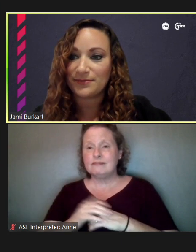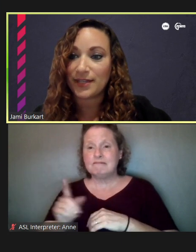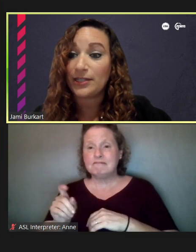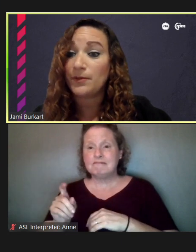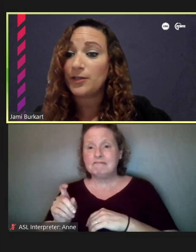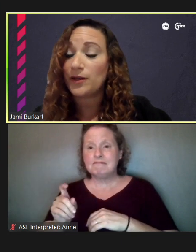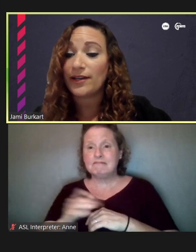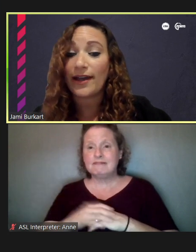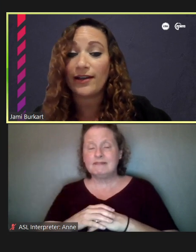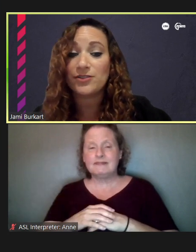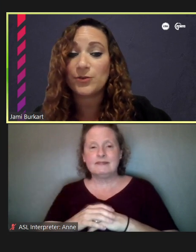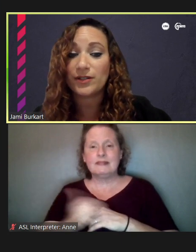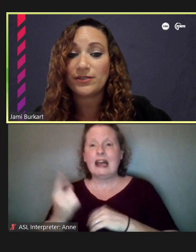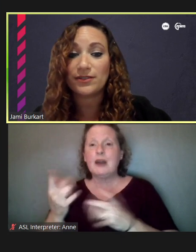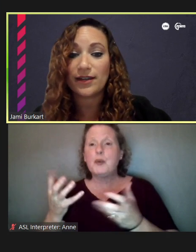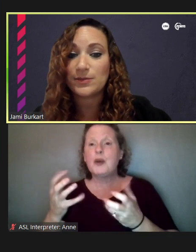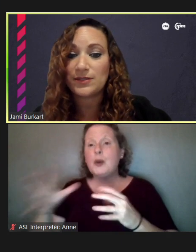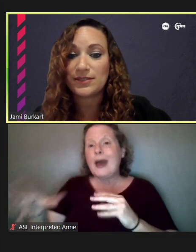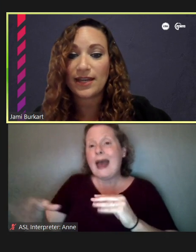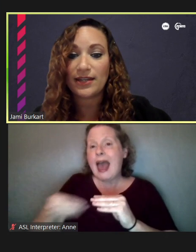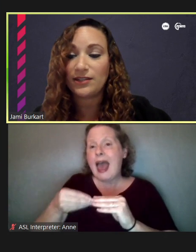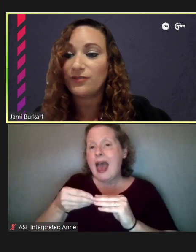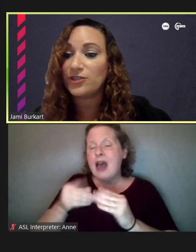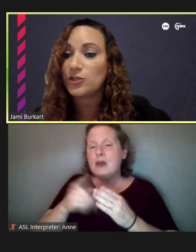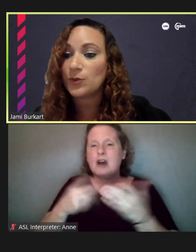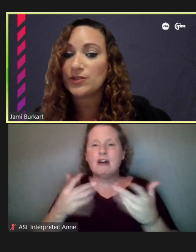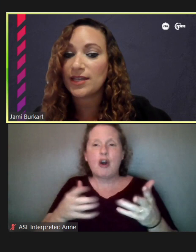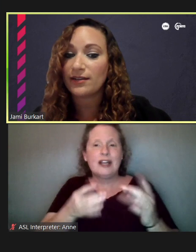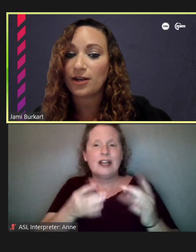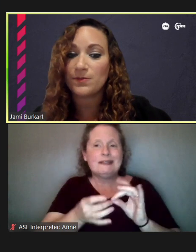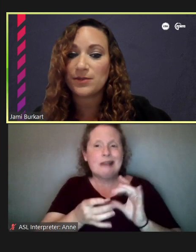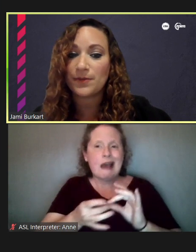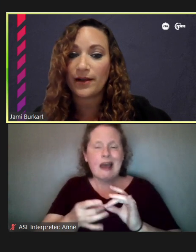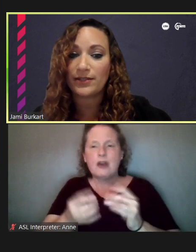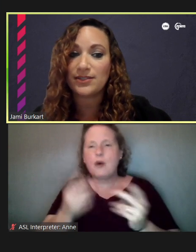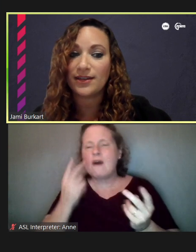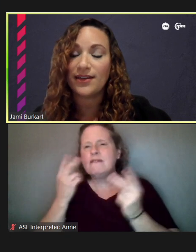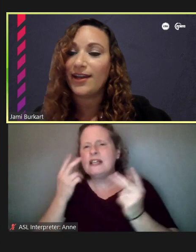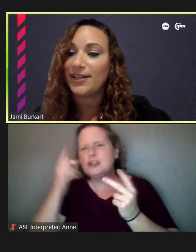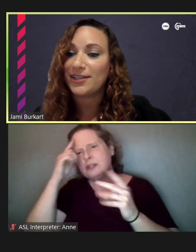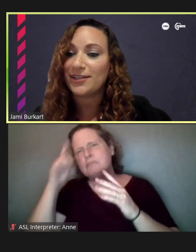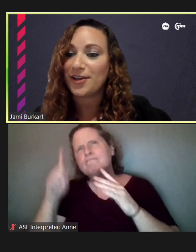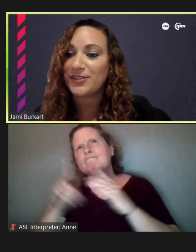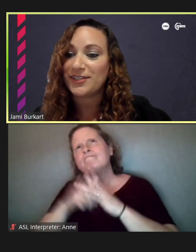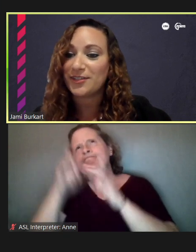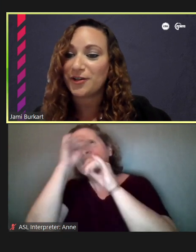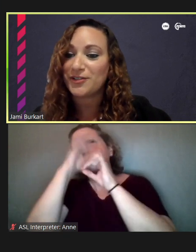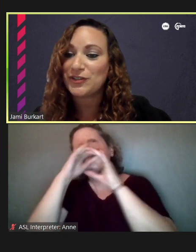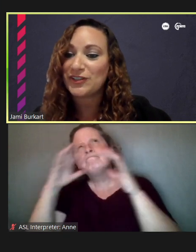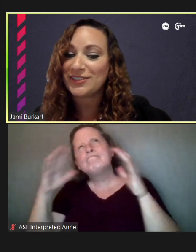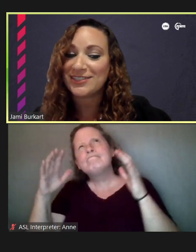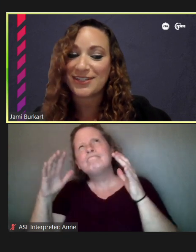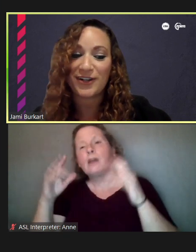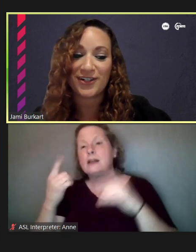Anybody want to add to what has been said? Any visuals that come to mind? Anything else that the artist should consider?